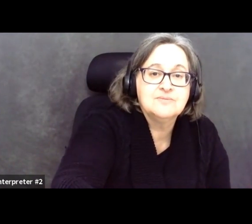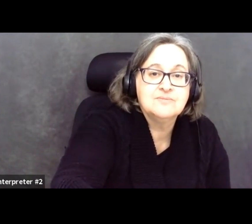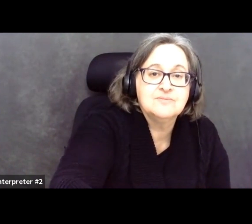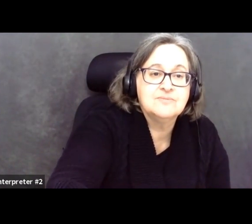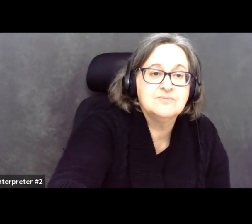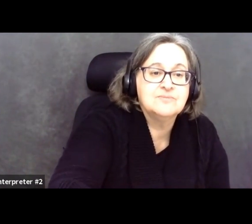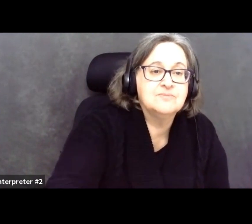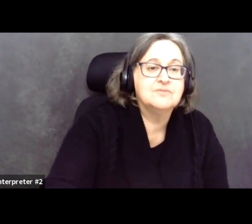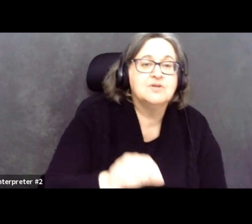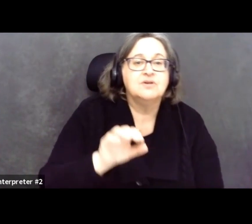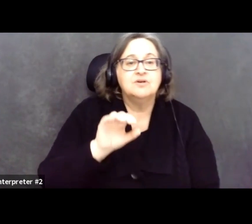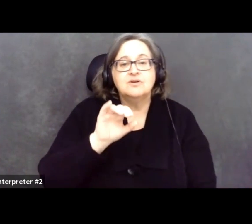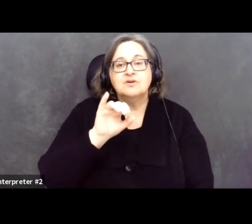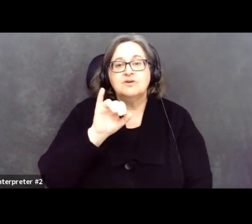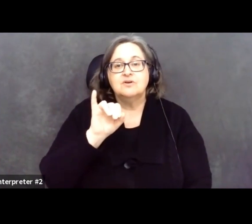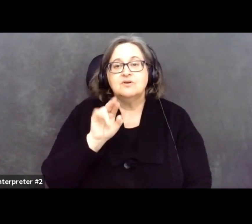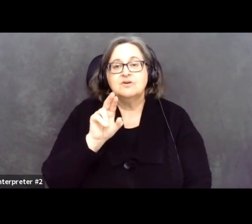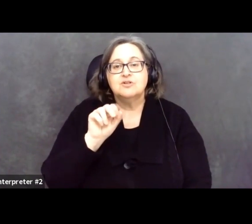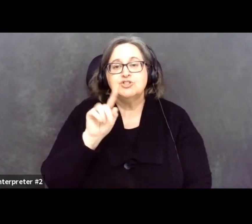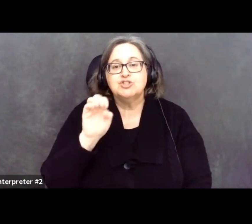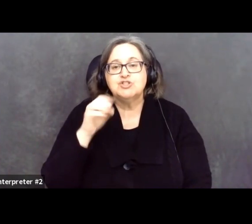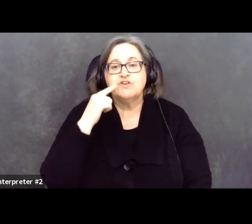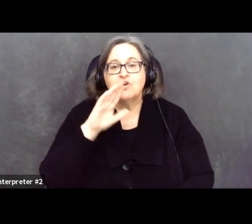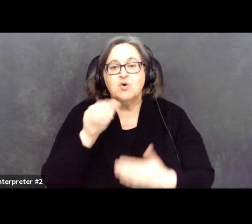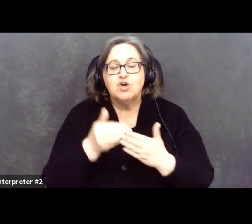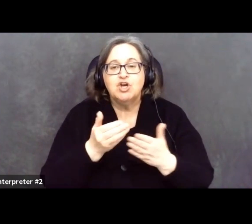justice for all, serving individuals with brain injury across the justice system.